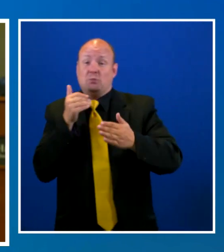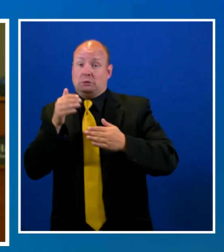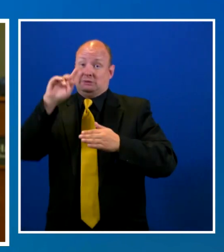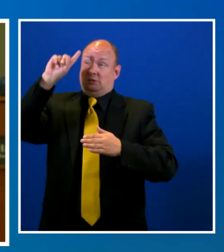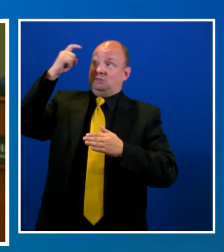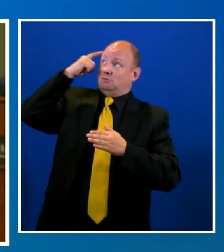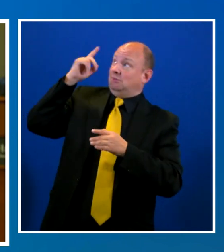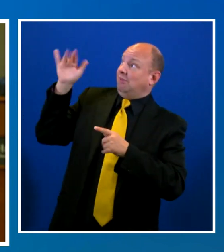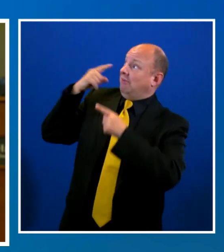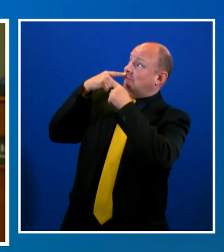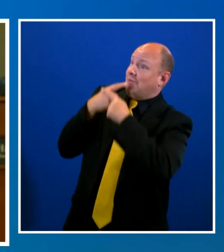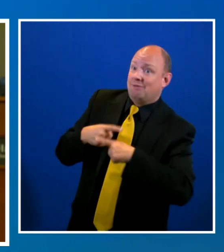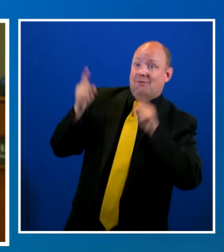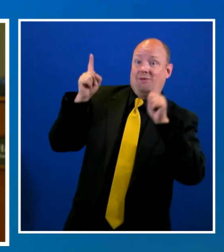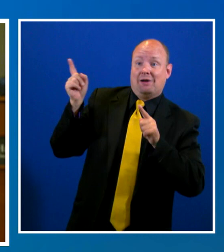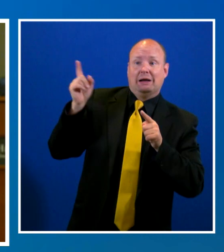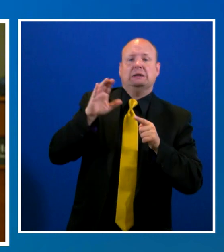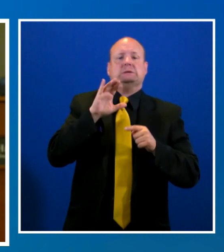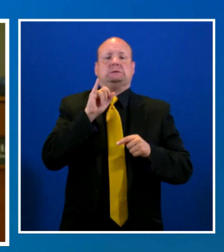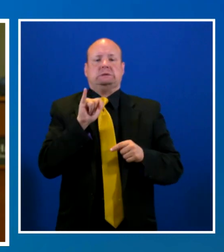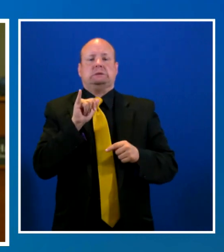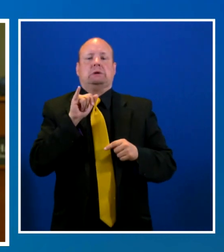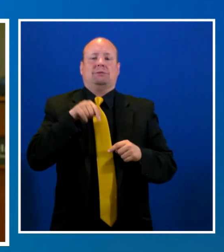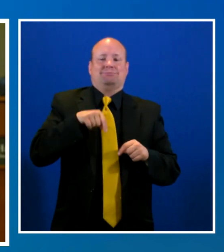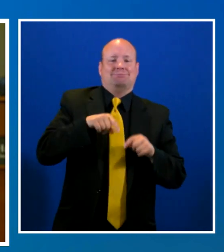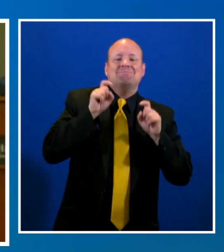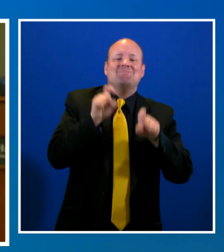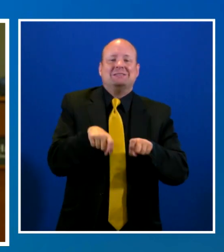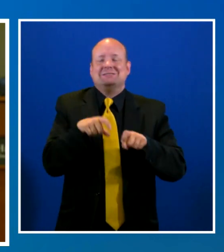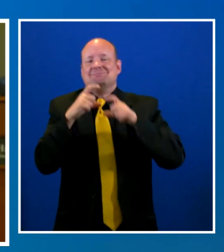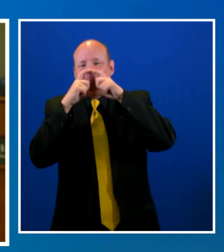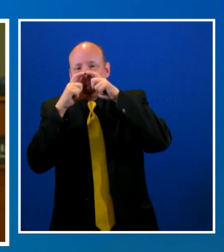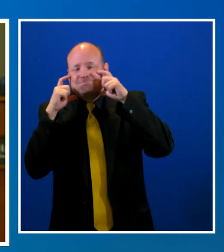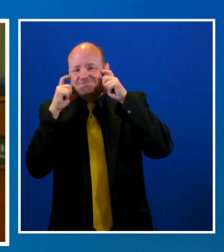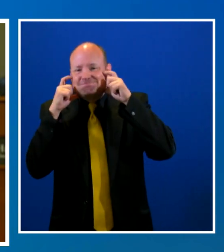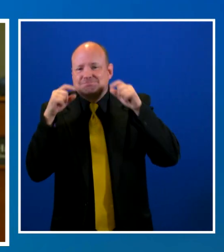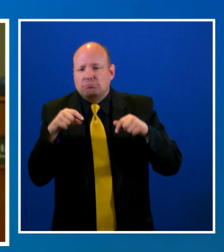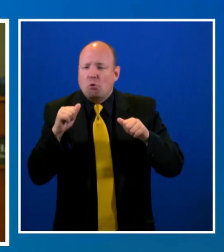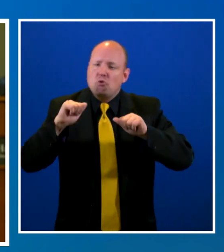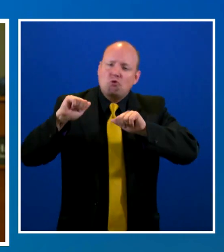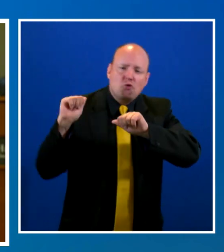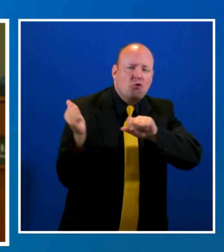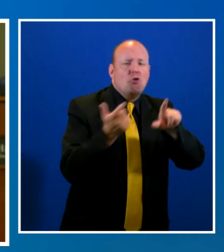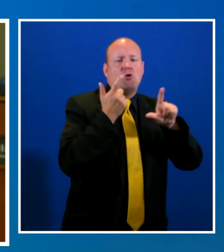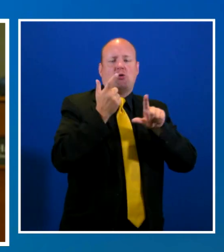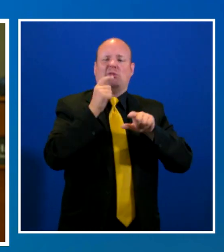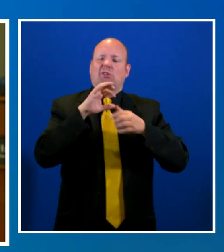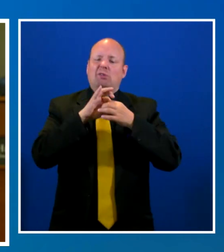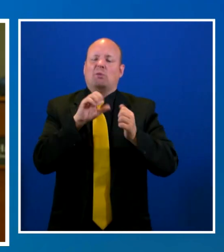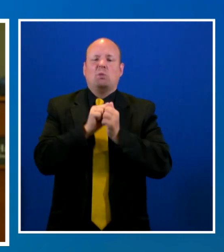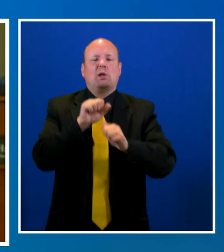began requiring the use of facial coverings for all our employees when working around others.